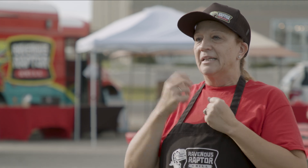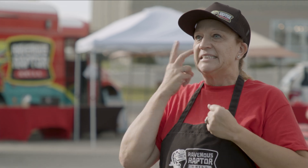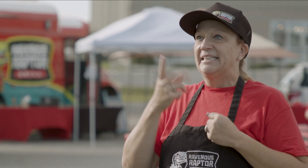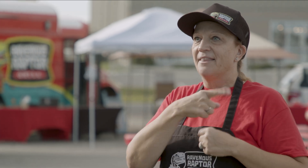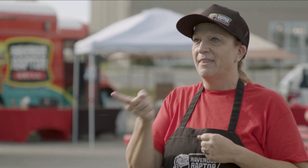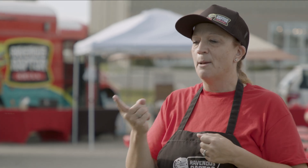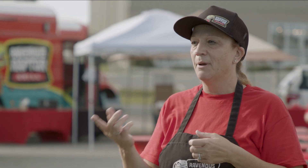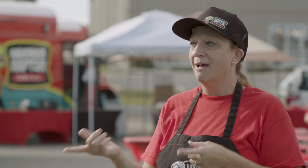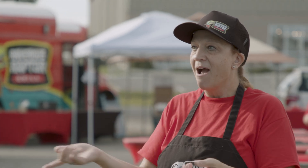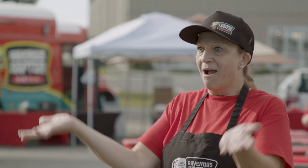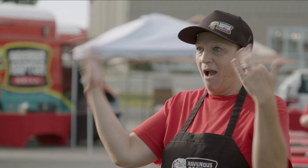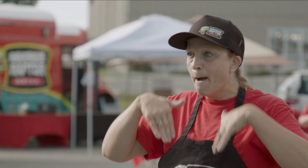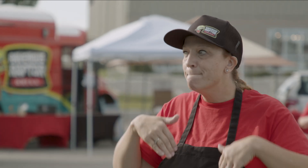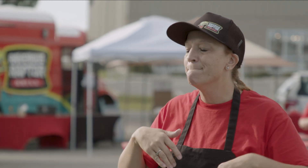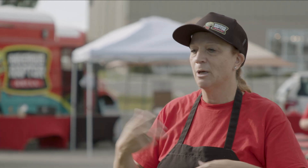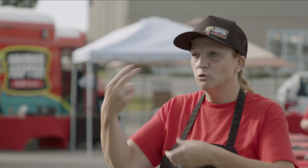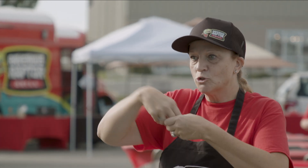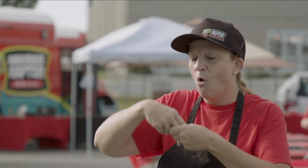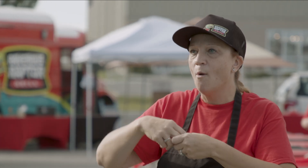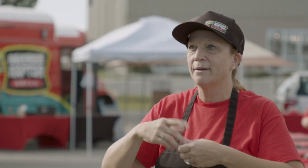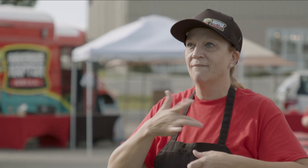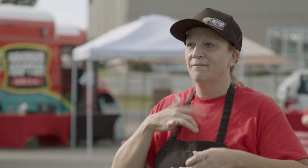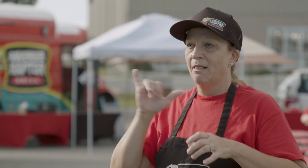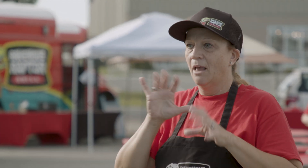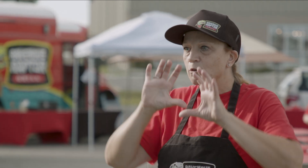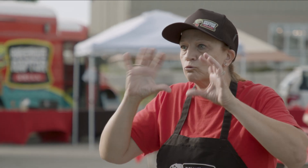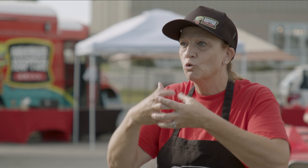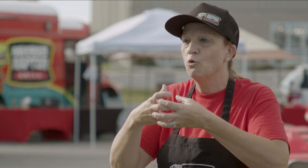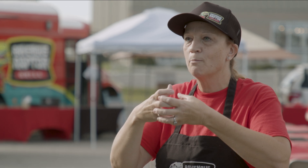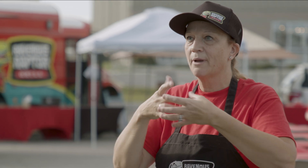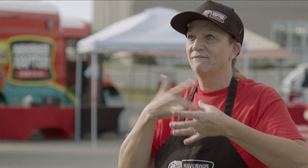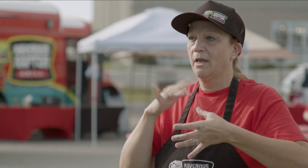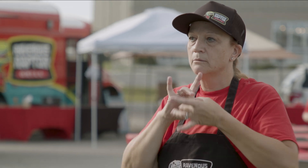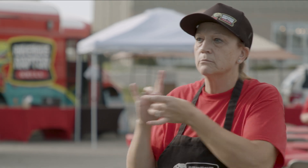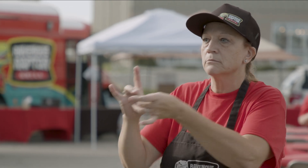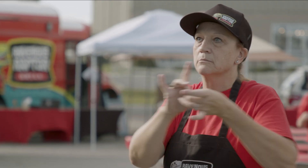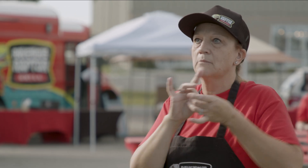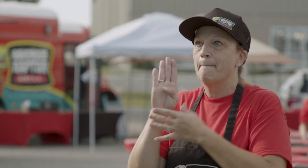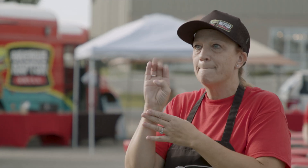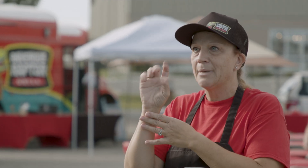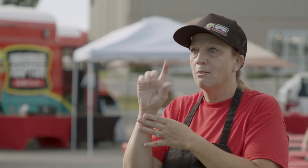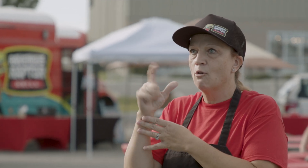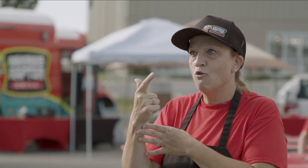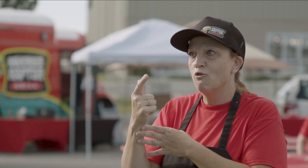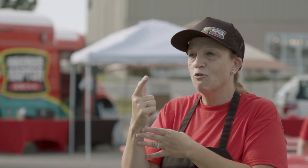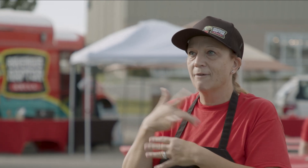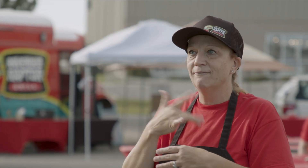When they arrive here and feel a part of something, they join this team and feel a sense of belonging.